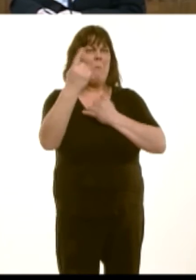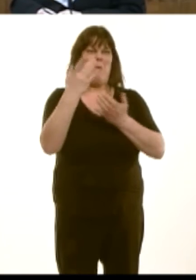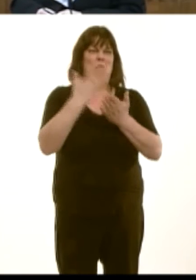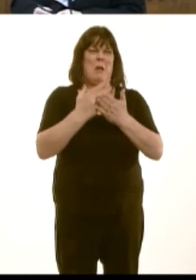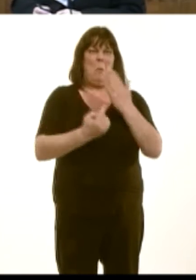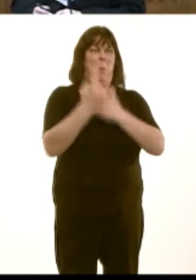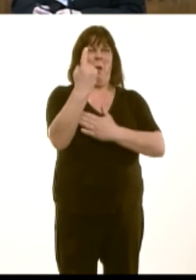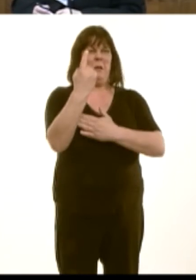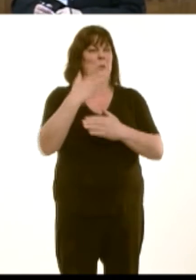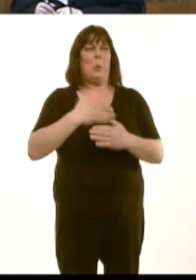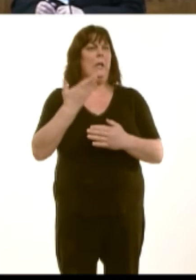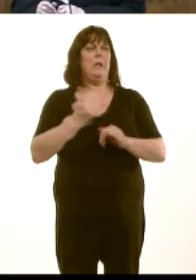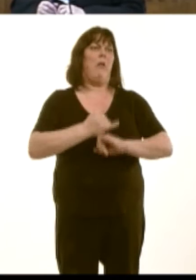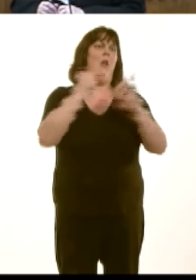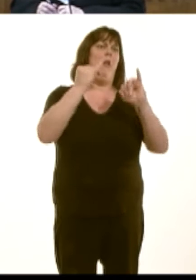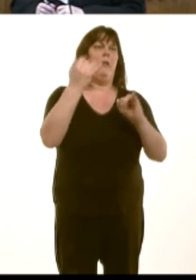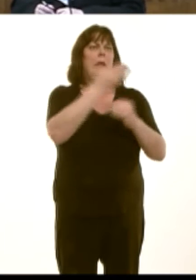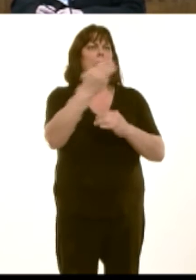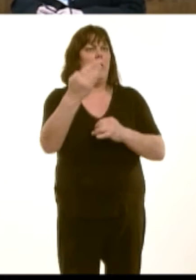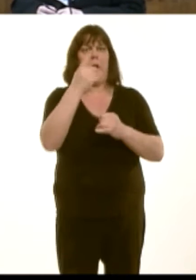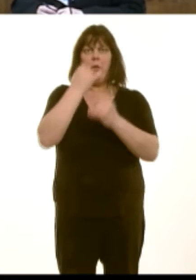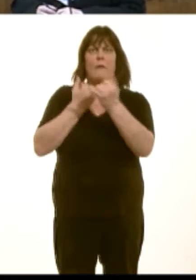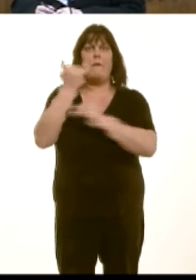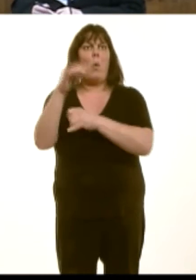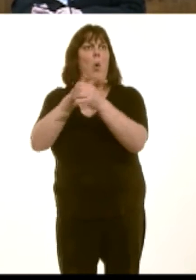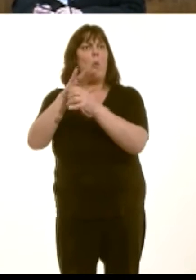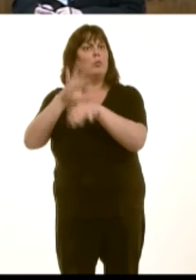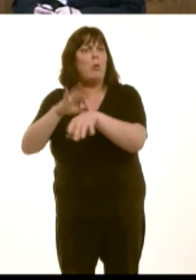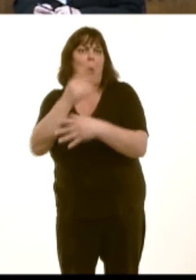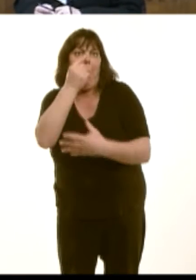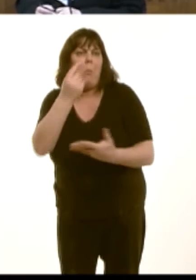What other initiatives, apart from the Choose Well campaign, are being taken to reduce the